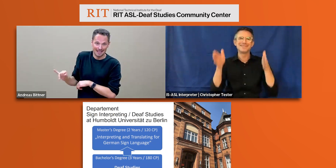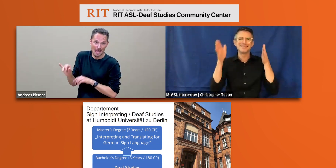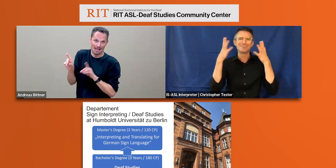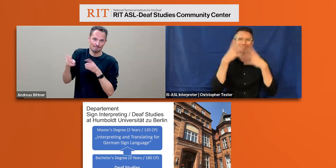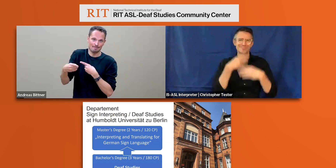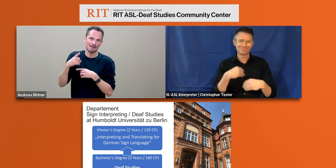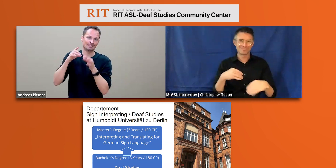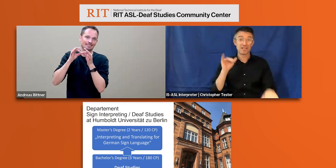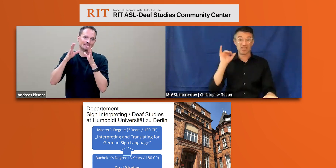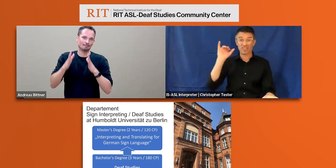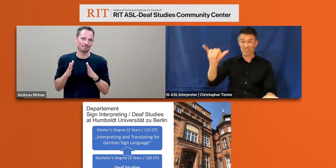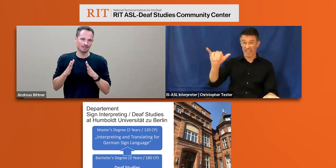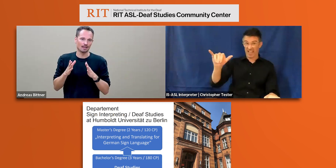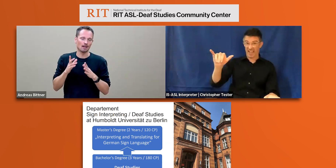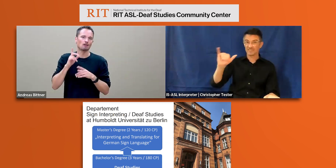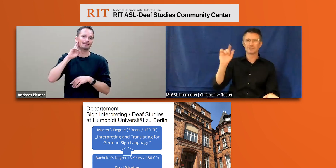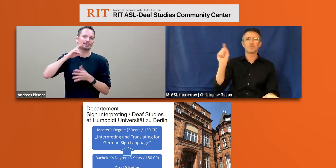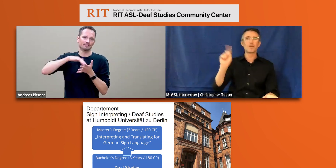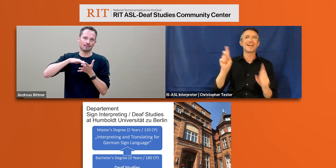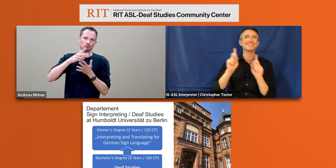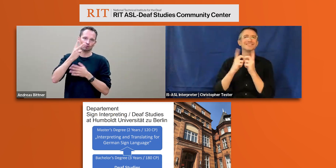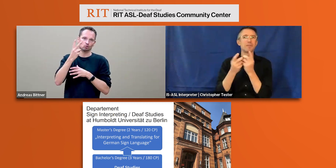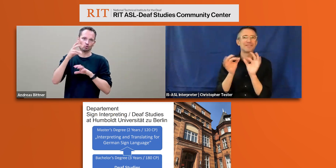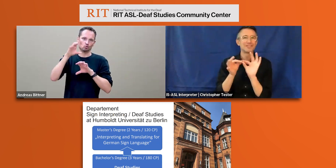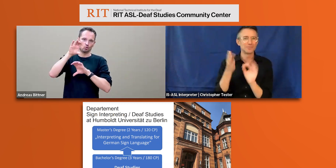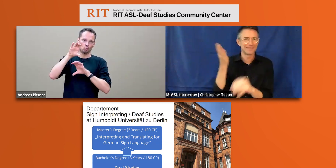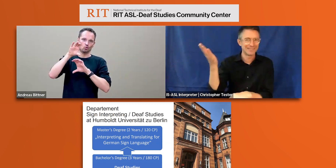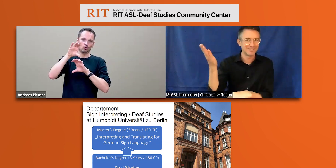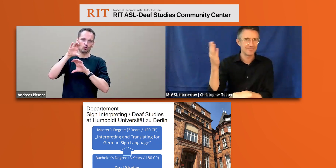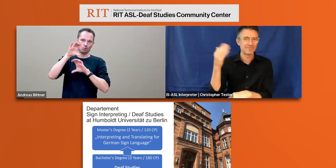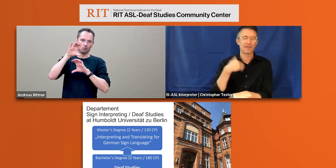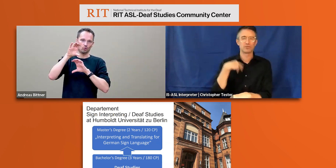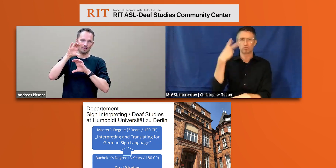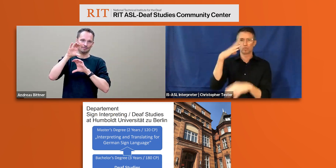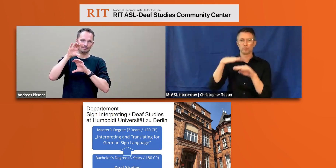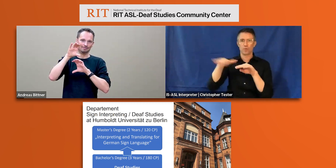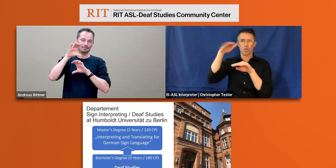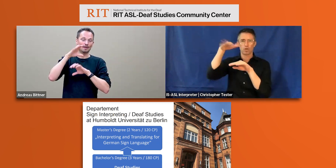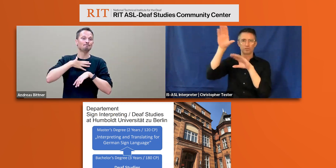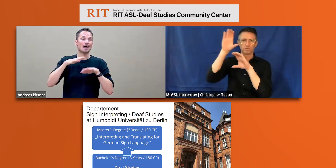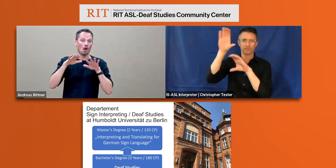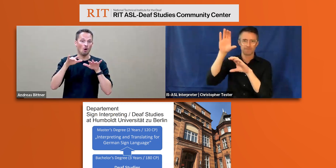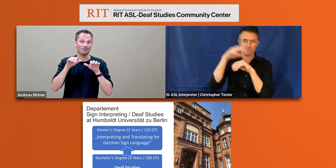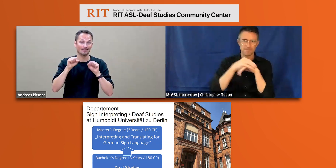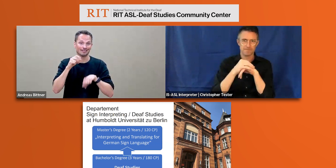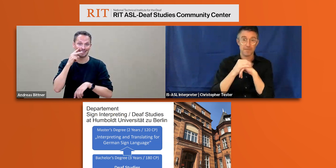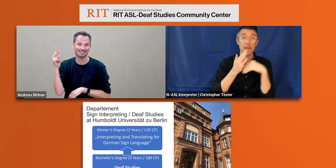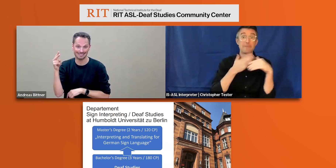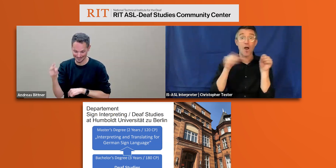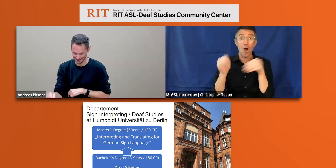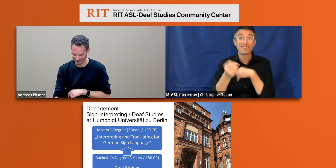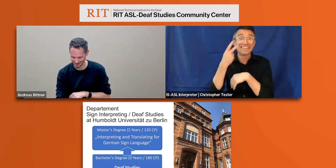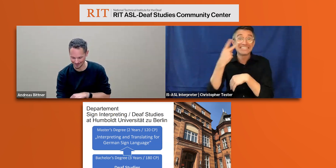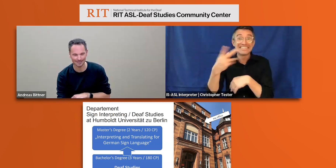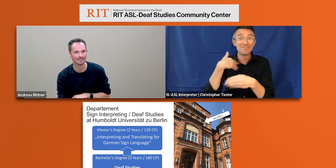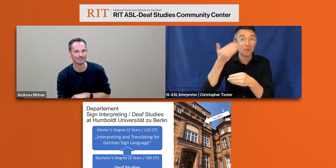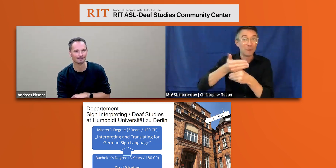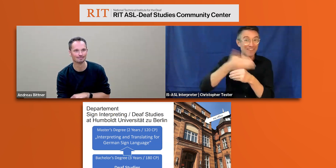You can see that the buildings are old, gorgeous. There's an interpreter program there.